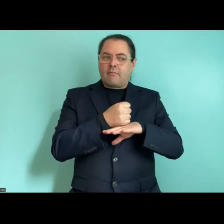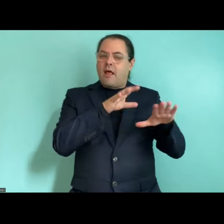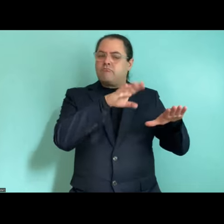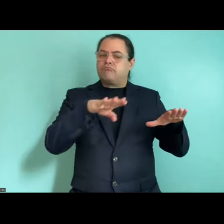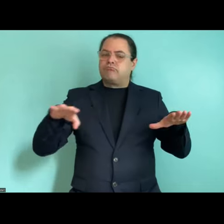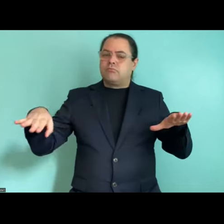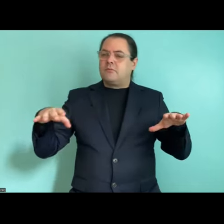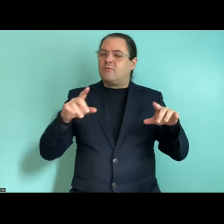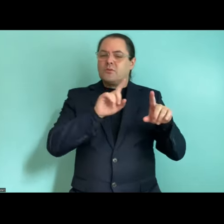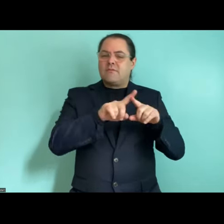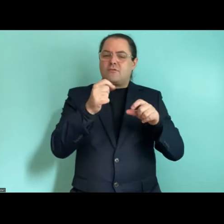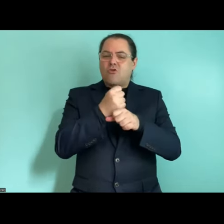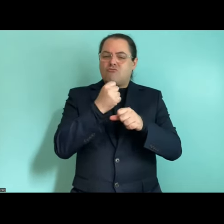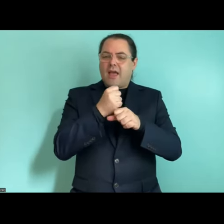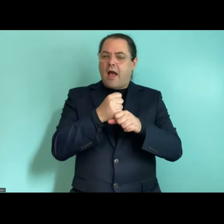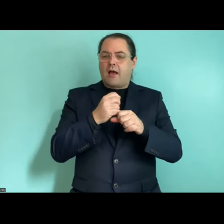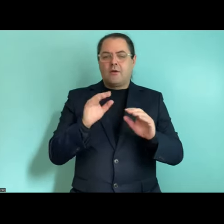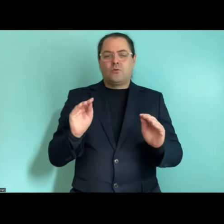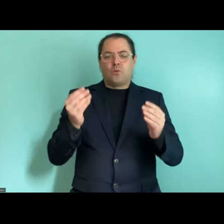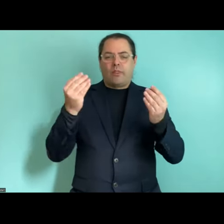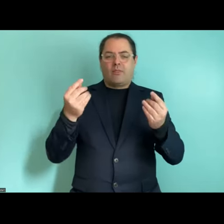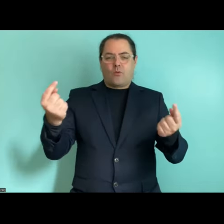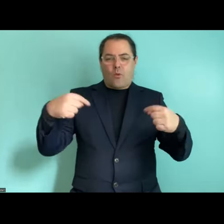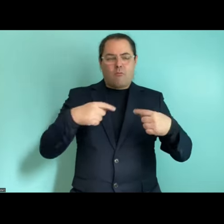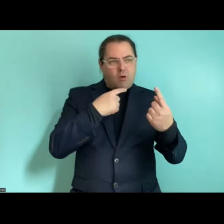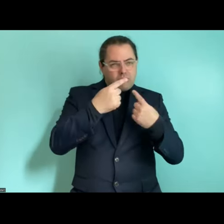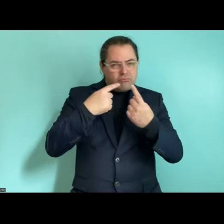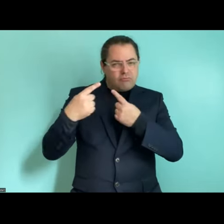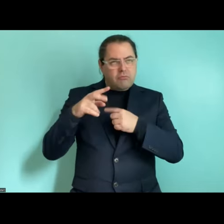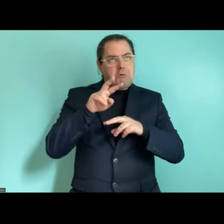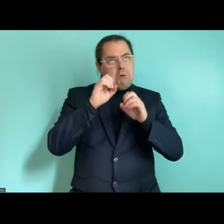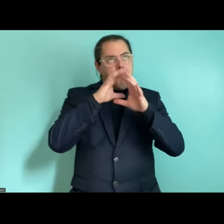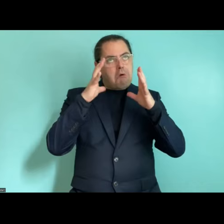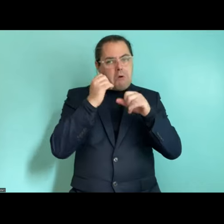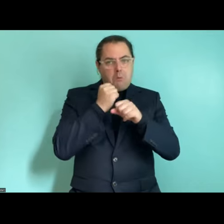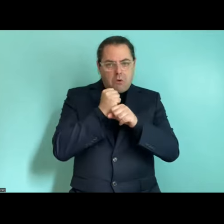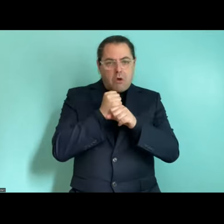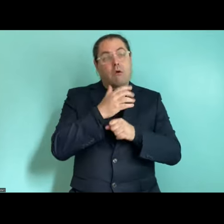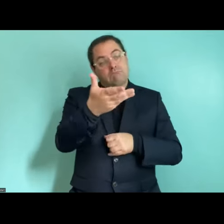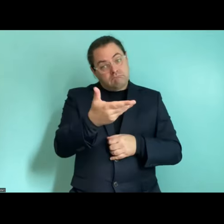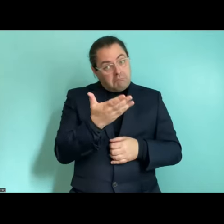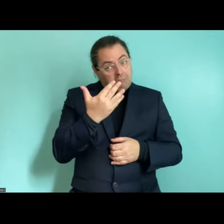especially young persons with disabilities have access to employment in form of, you